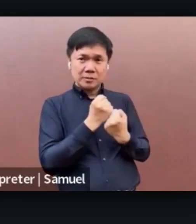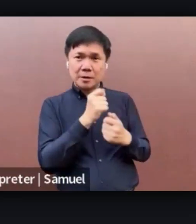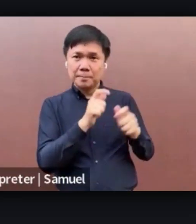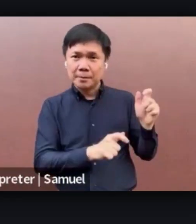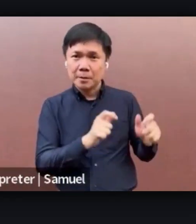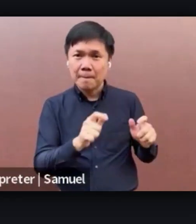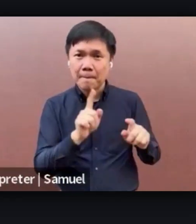human intervention.